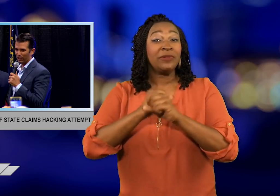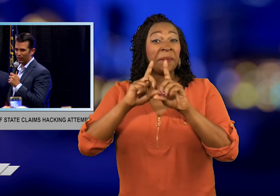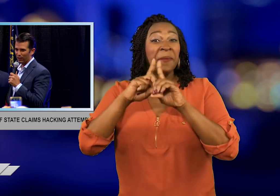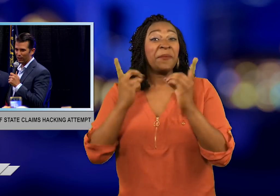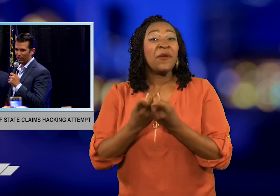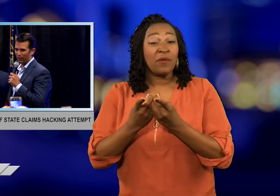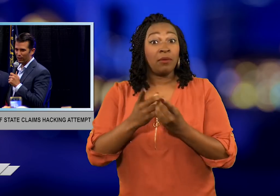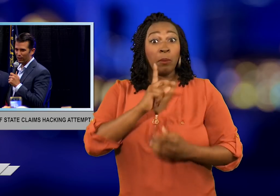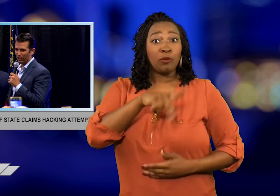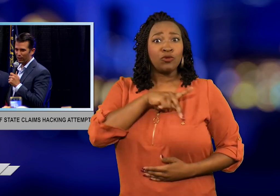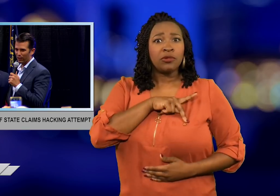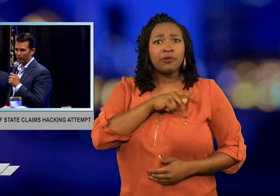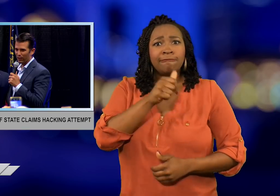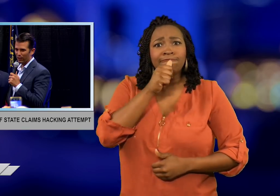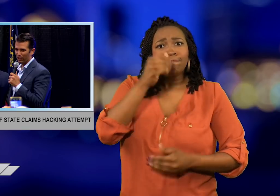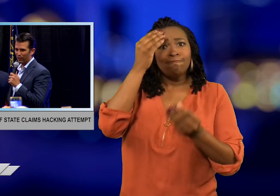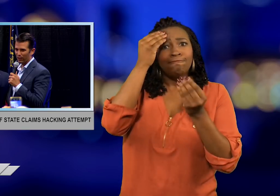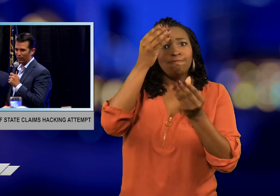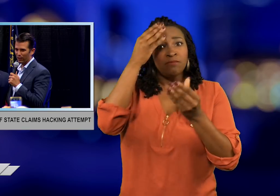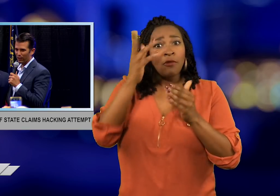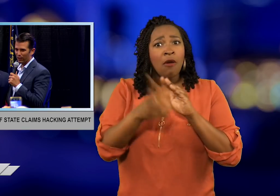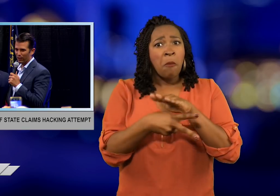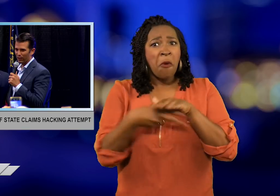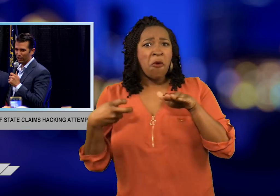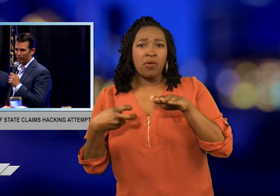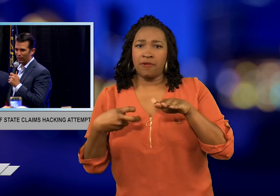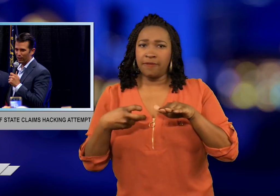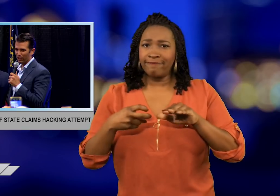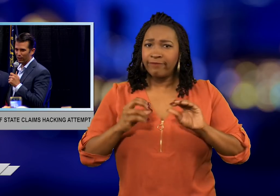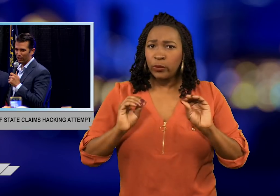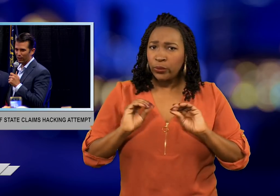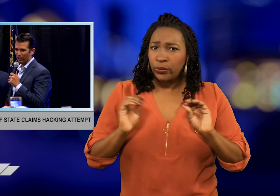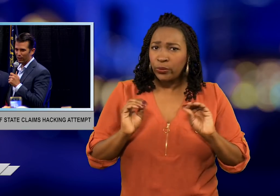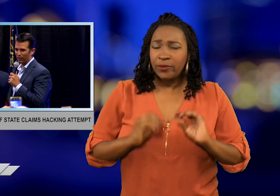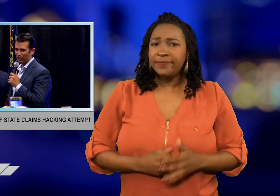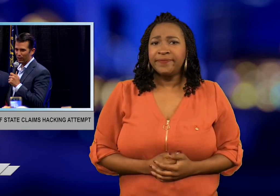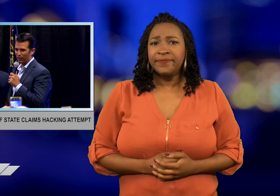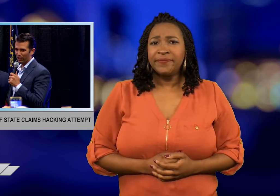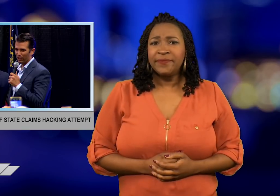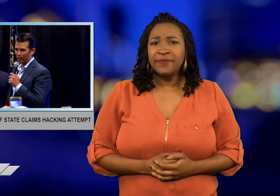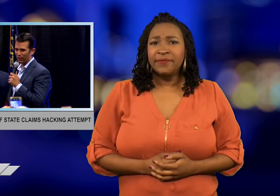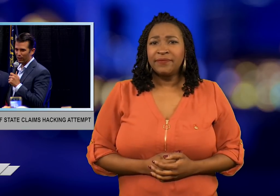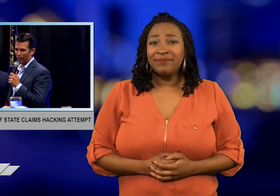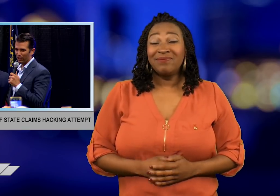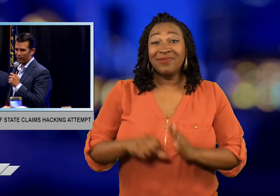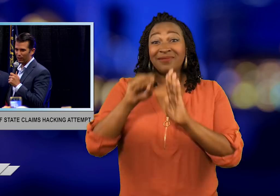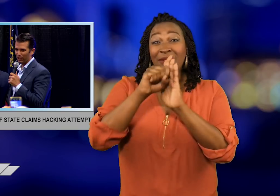Security have been notified and no personal data was breached.